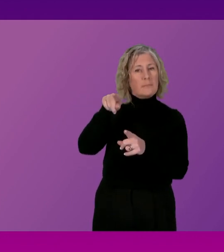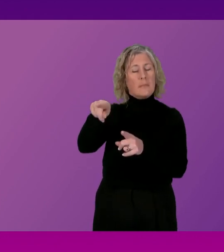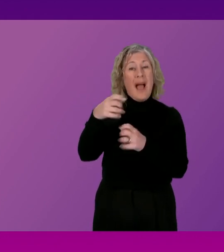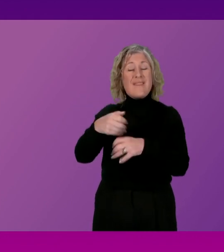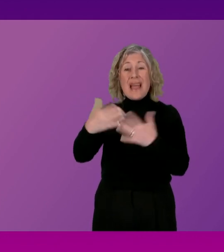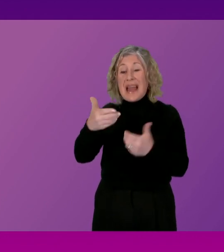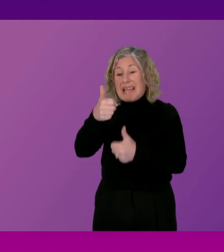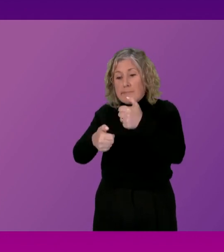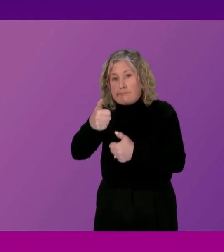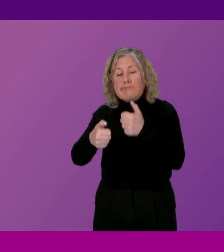of the Covid pandemic.